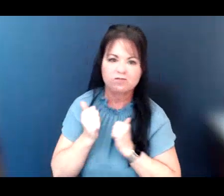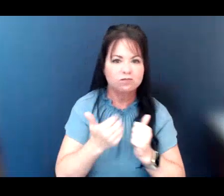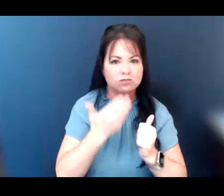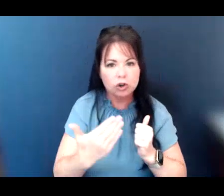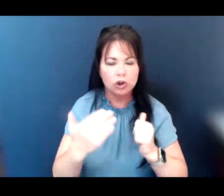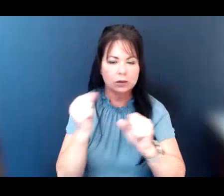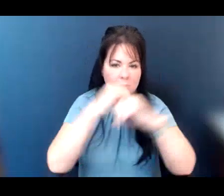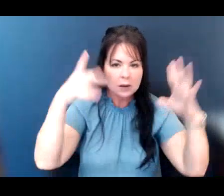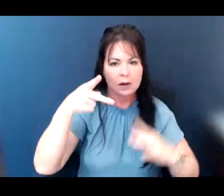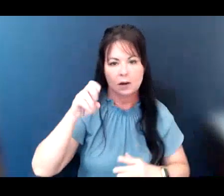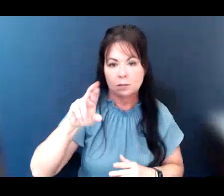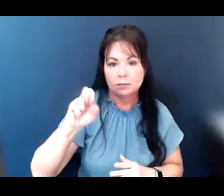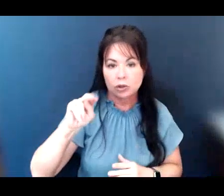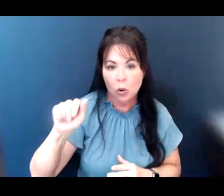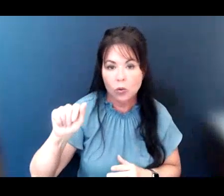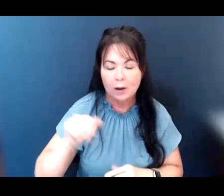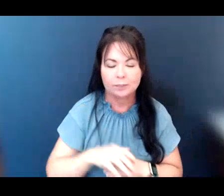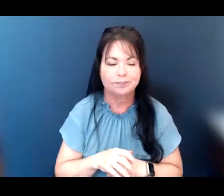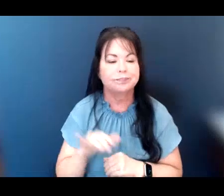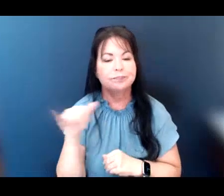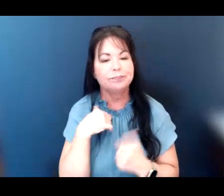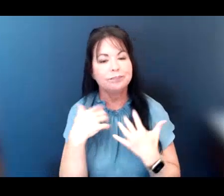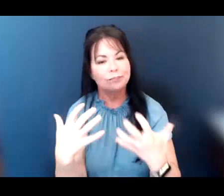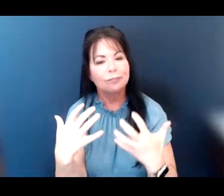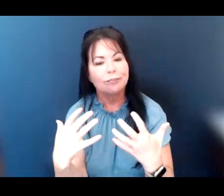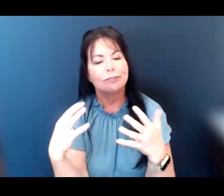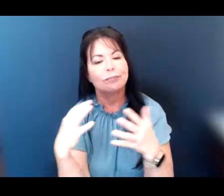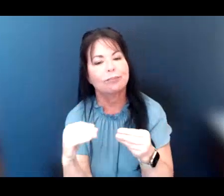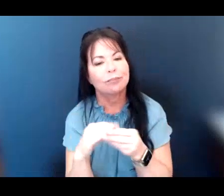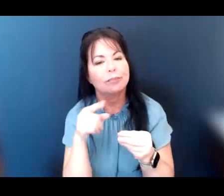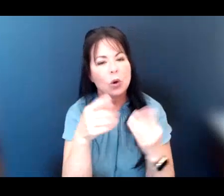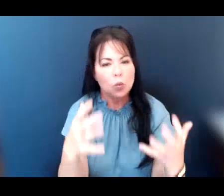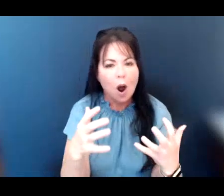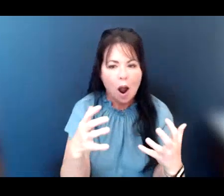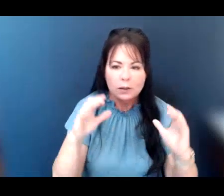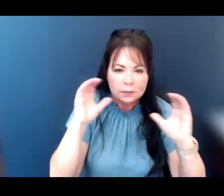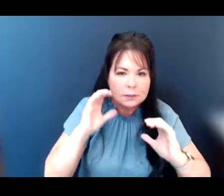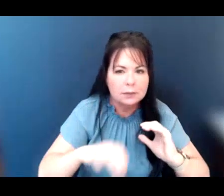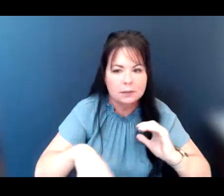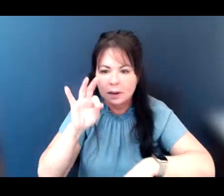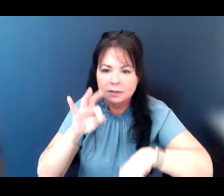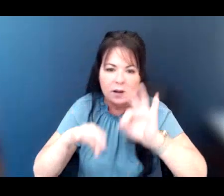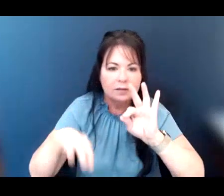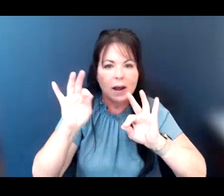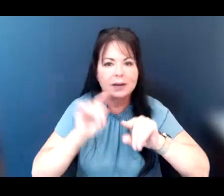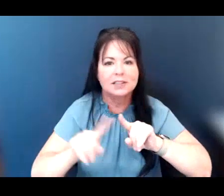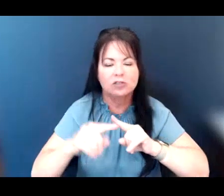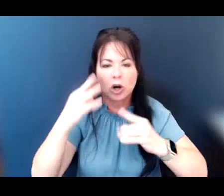is you really want to seek out experiences and use these to inform your personas. So I put that link up earlier to the web